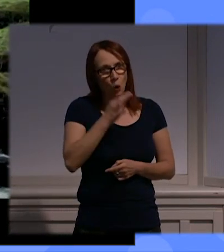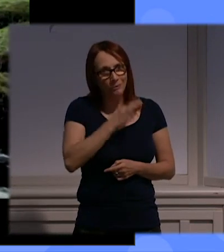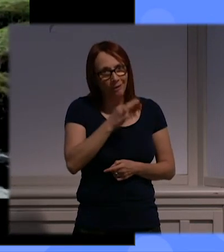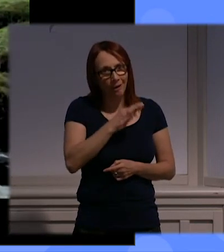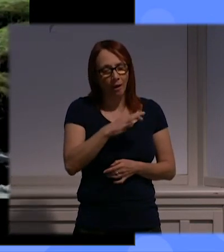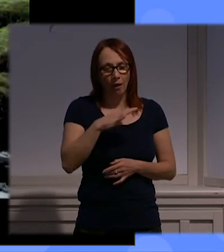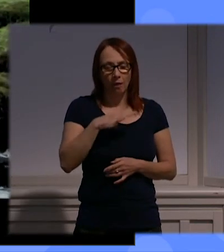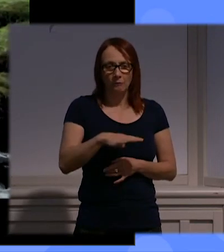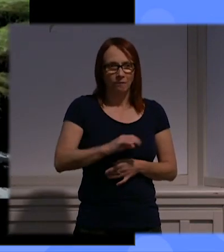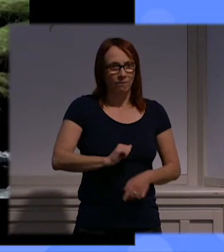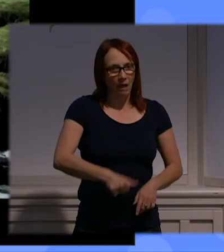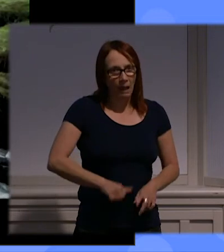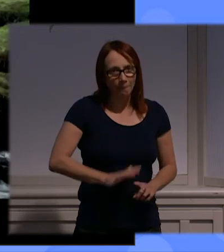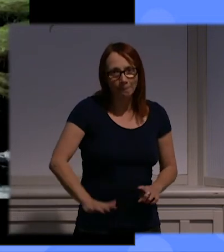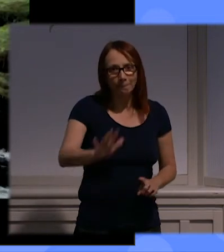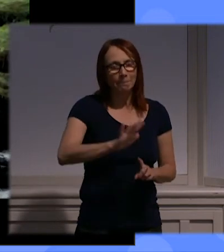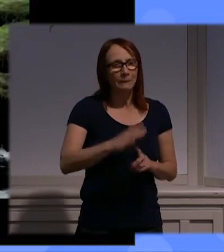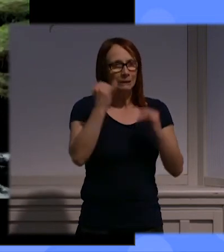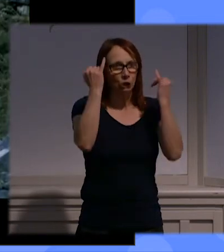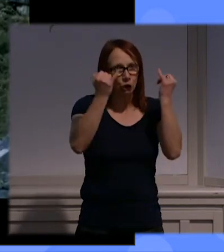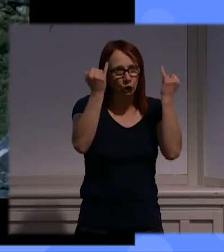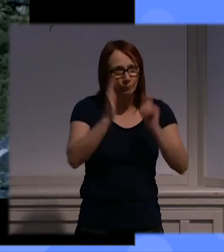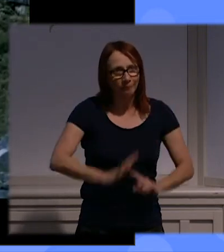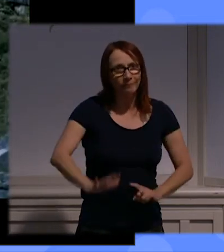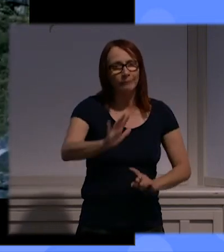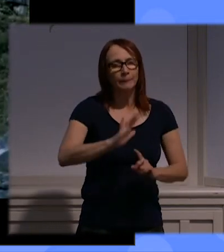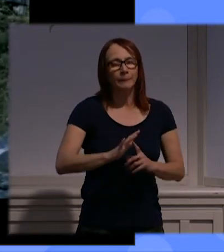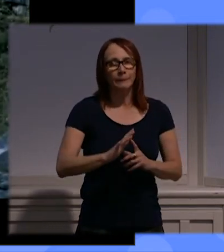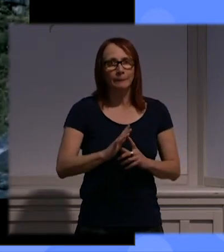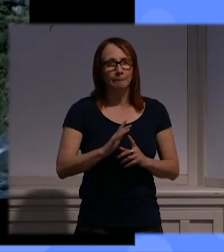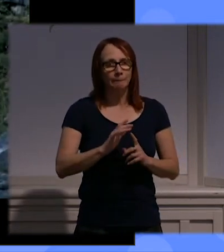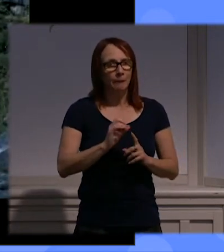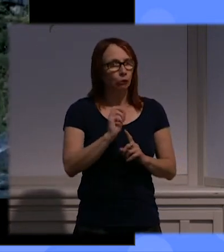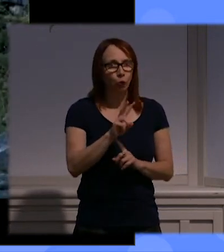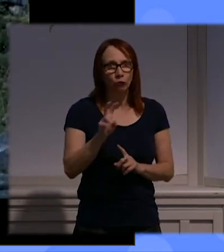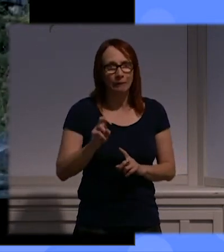agriculture in terms of sheep farming and in terms of two'd ISM so it's not